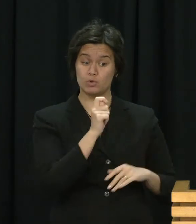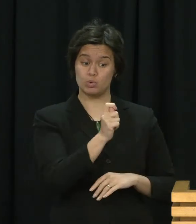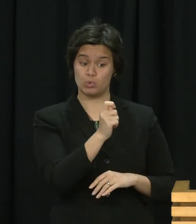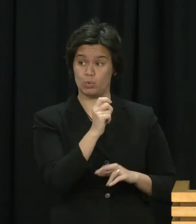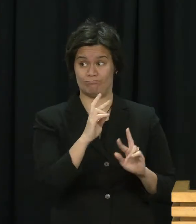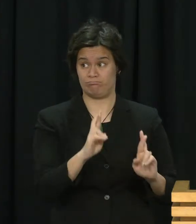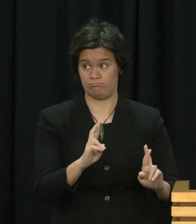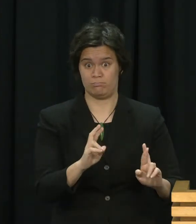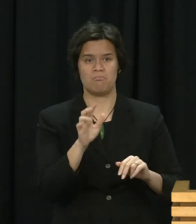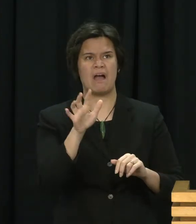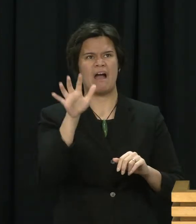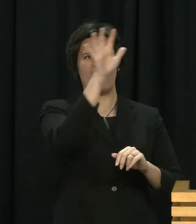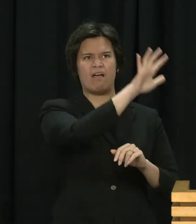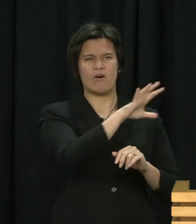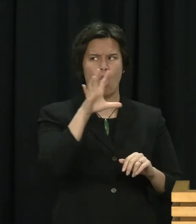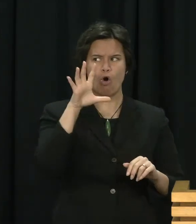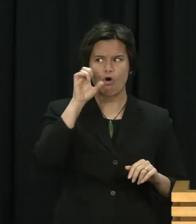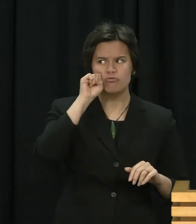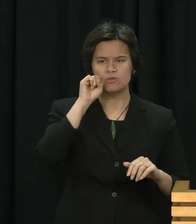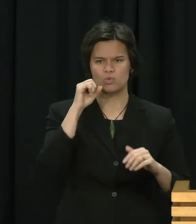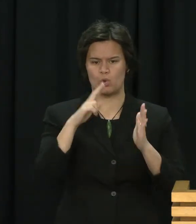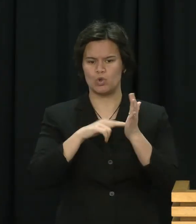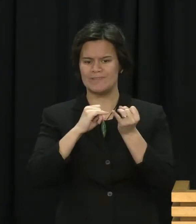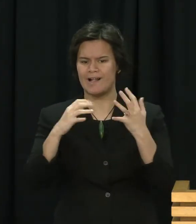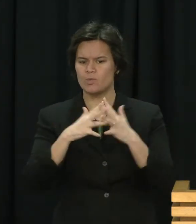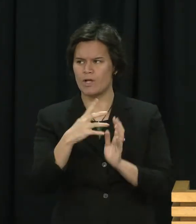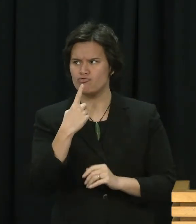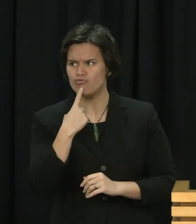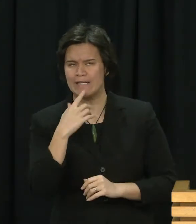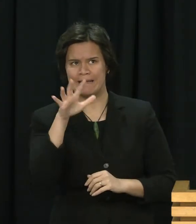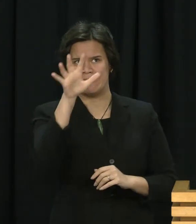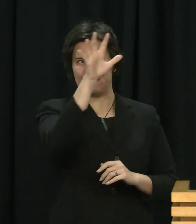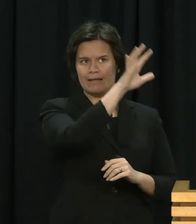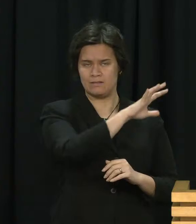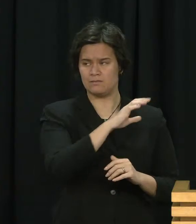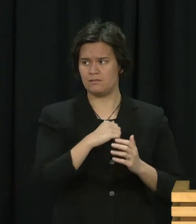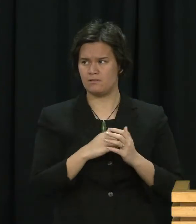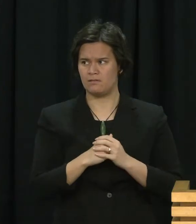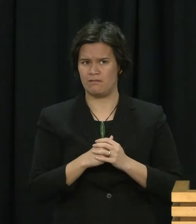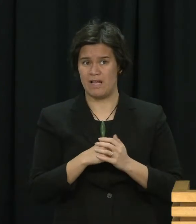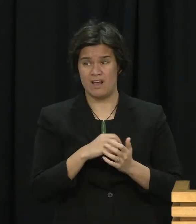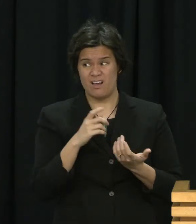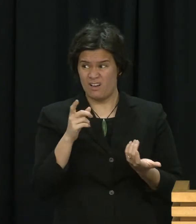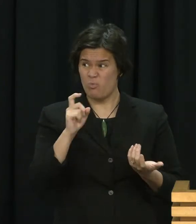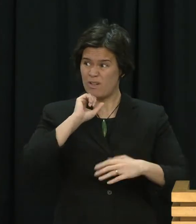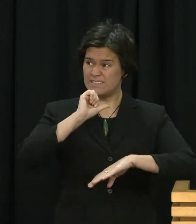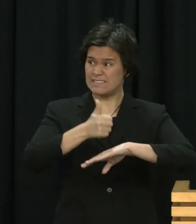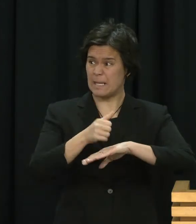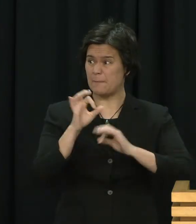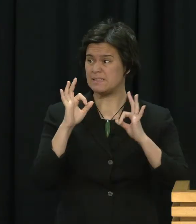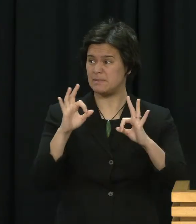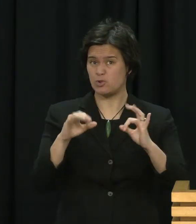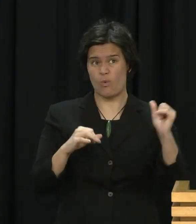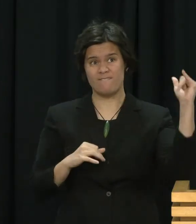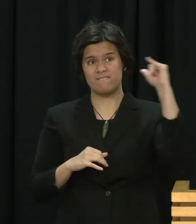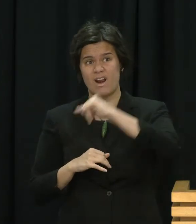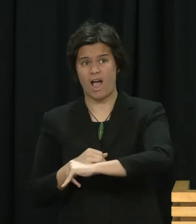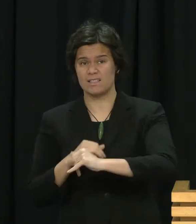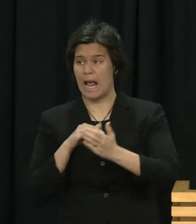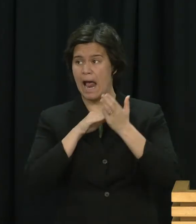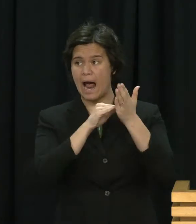is there a plan to help Kiwis who might be trapped in other states where the might might not reopen?